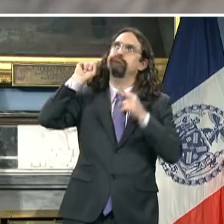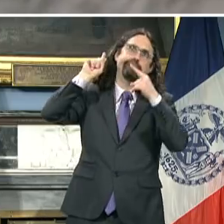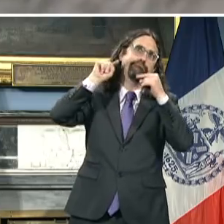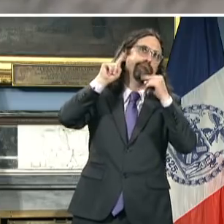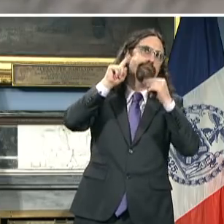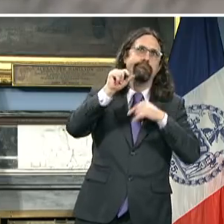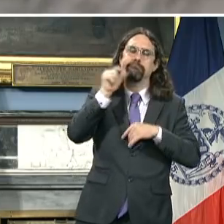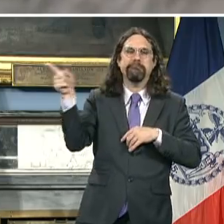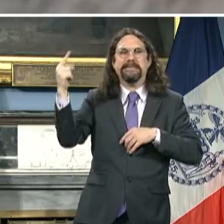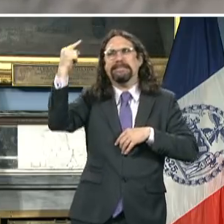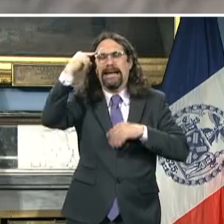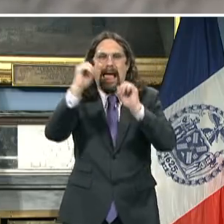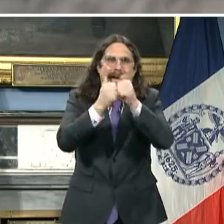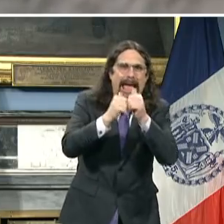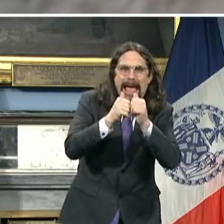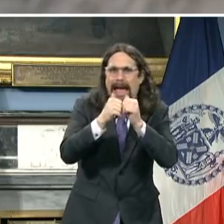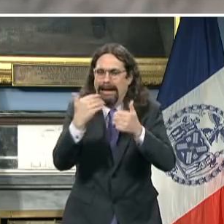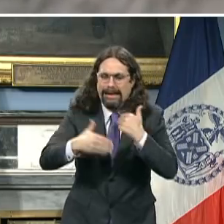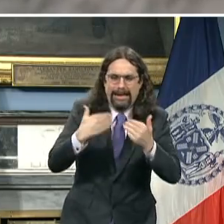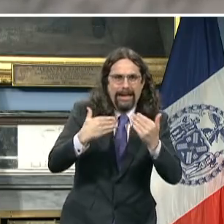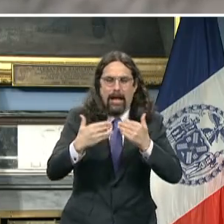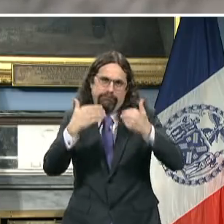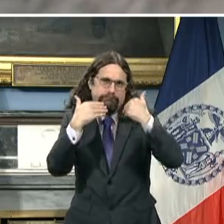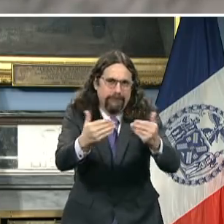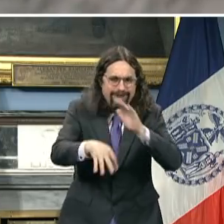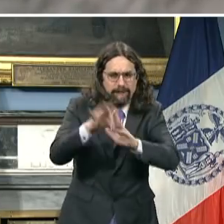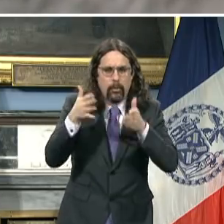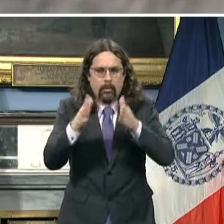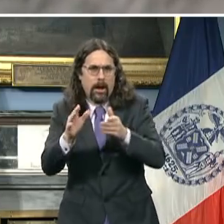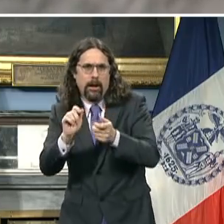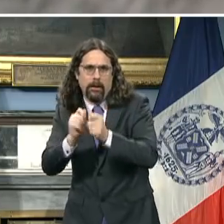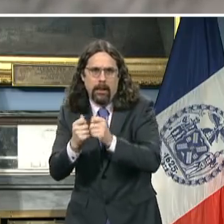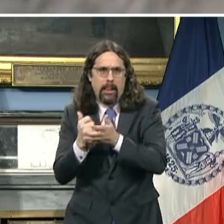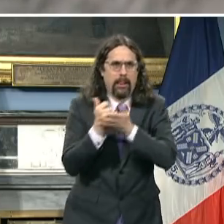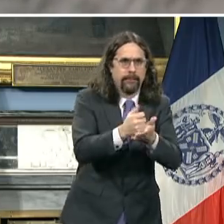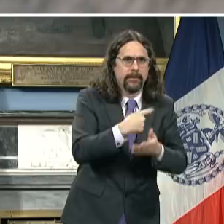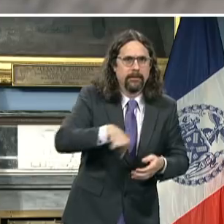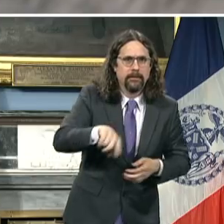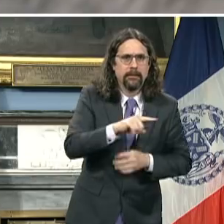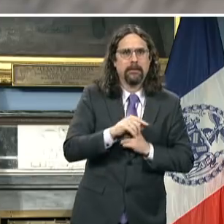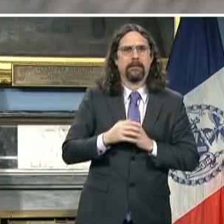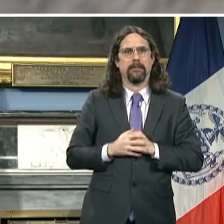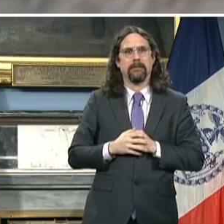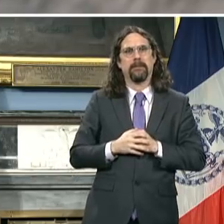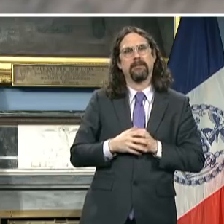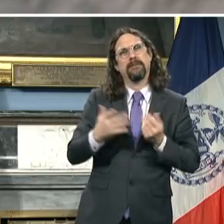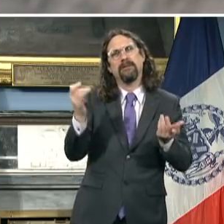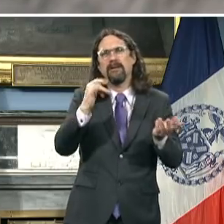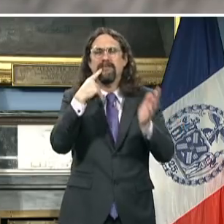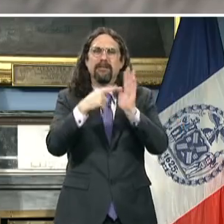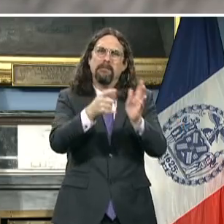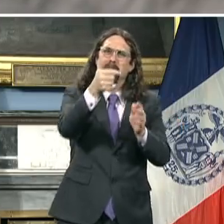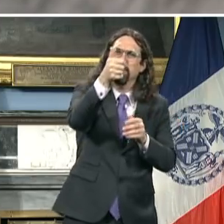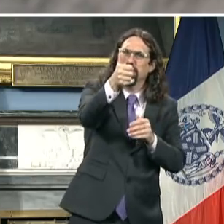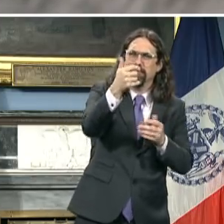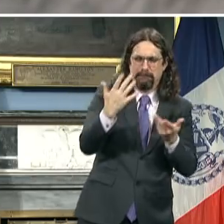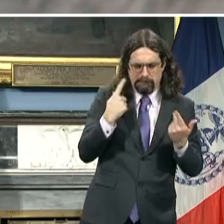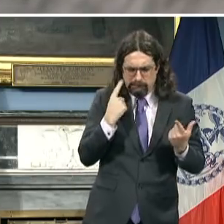ACCESS TO SURGICAL PSUPLIES, WE NEED YOU. IFYOREU' A HEALTH CARE PROFESSIONAL WHO CVAN OLTEUNER, WE NEED YOU.